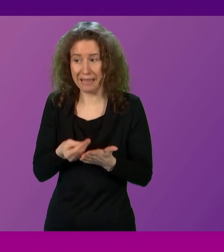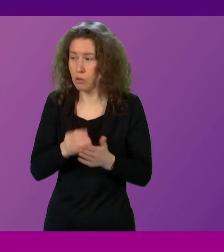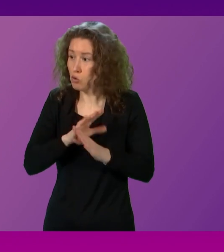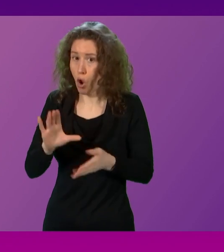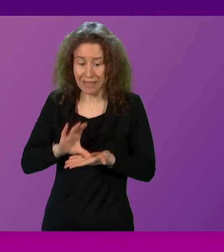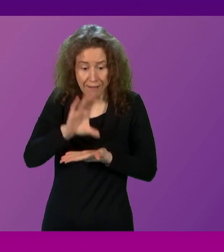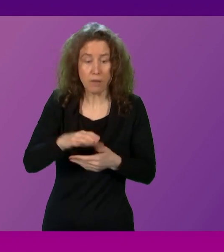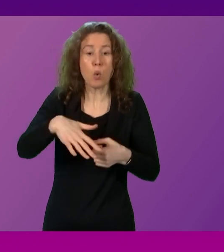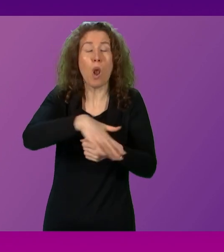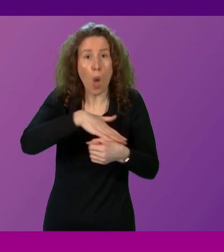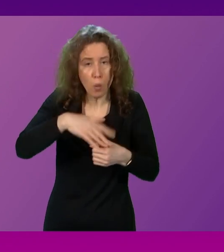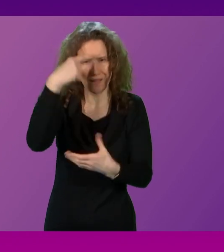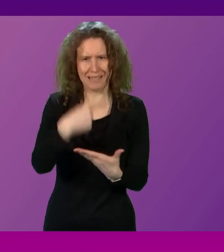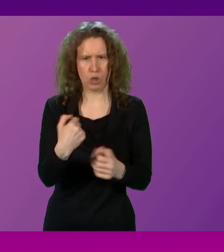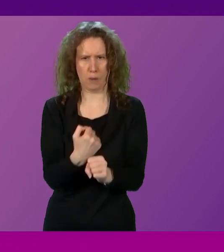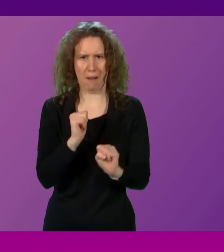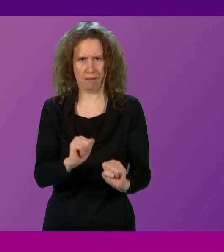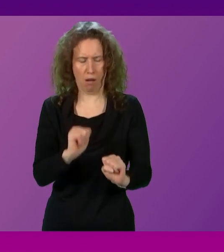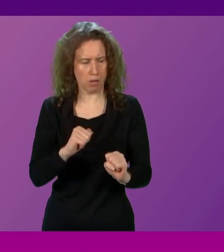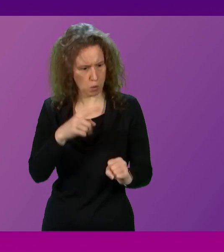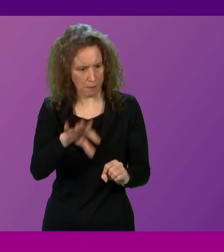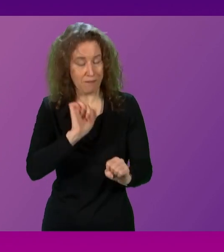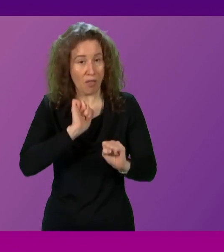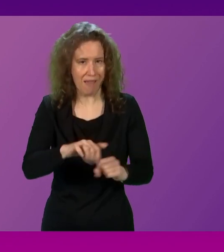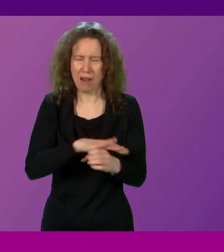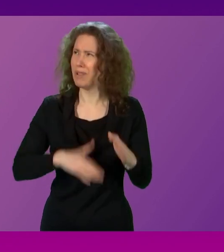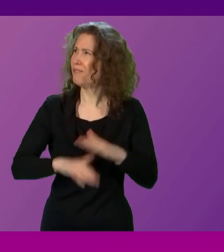local decision makers to decide on what’s best for their areas.” I completely agree.